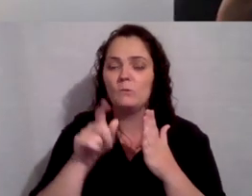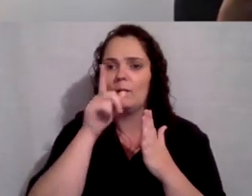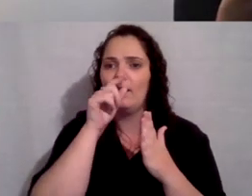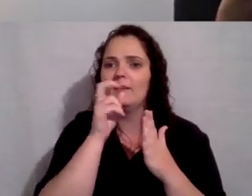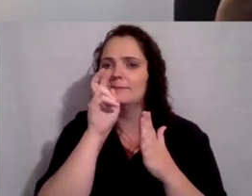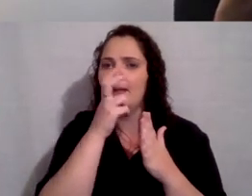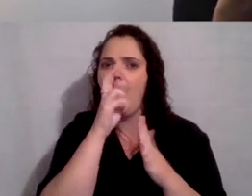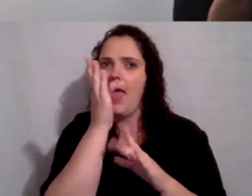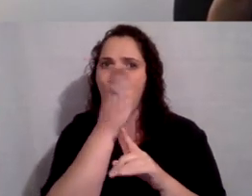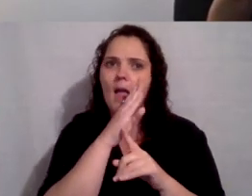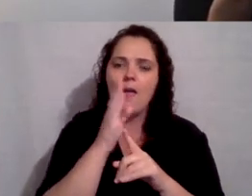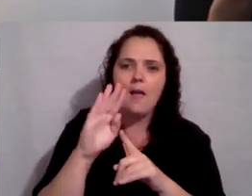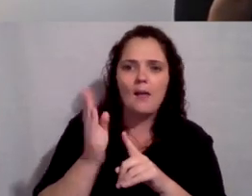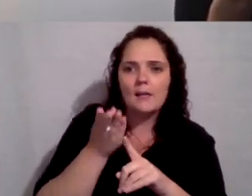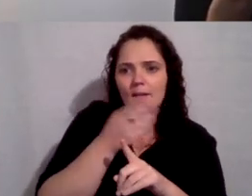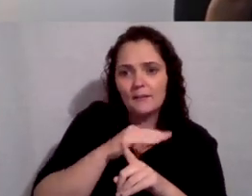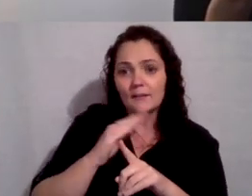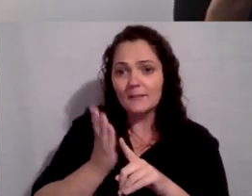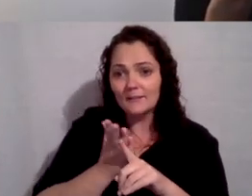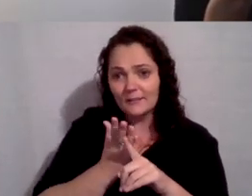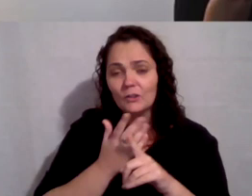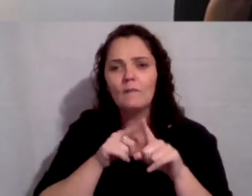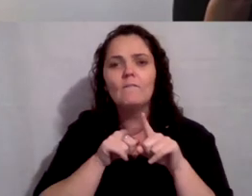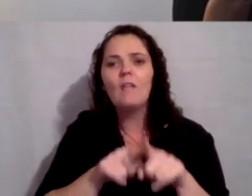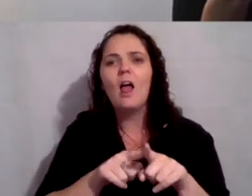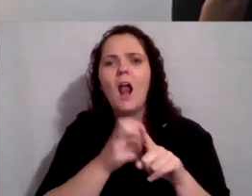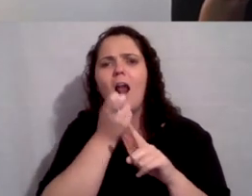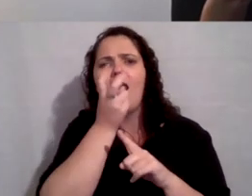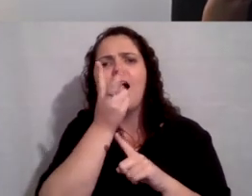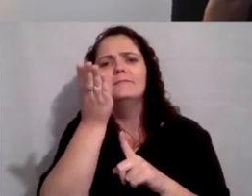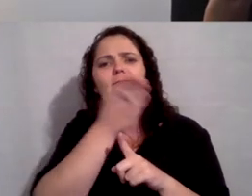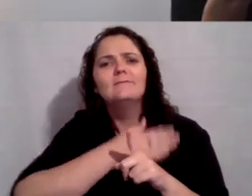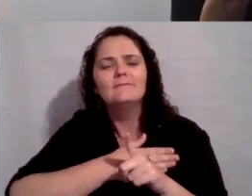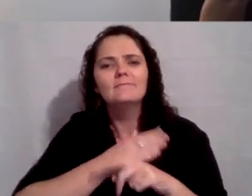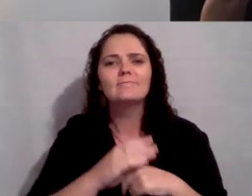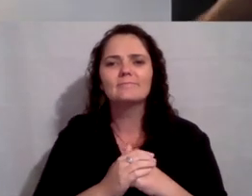in some dark graphite along those light edges